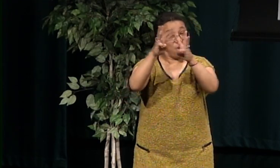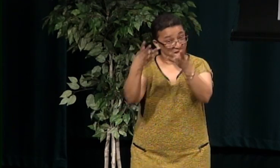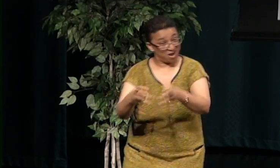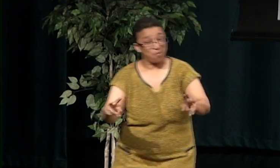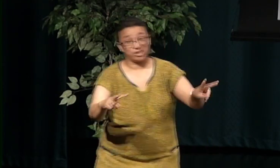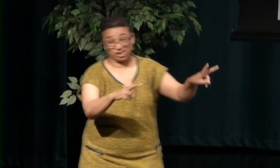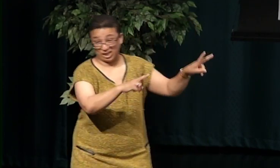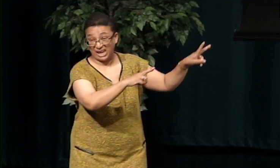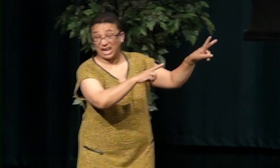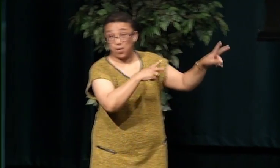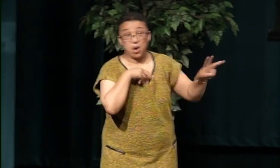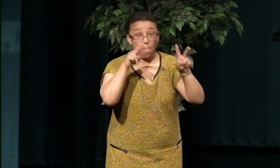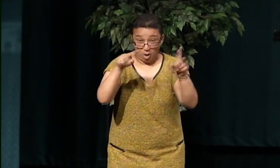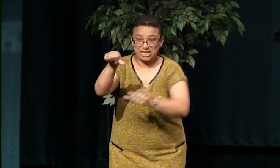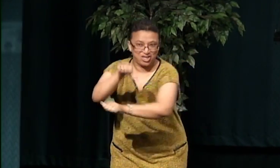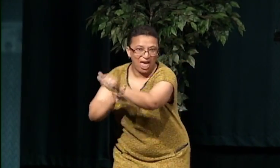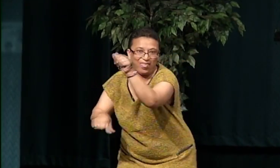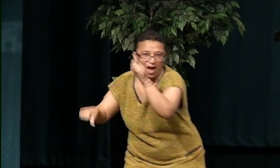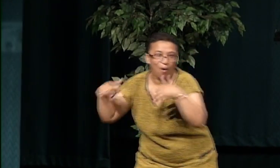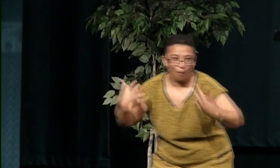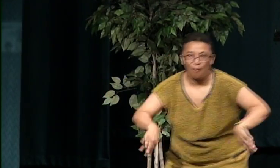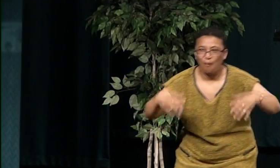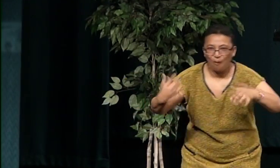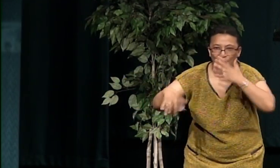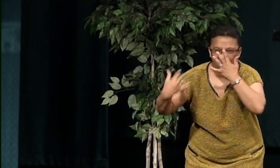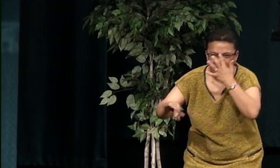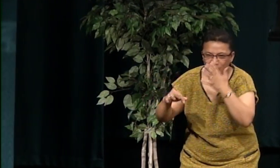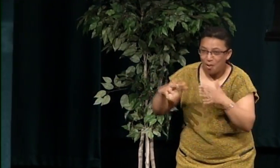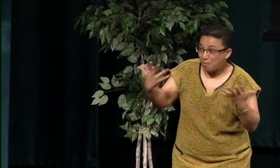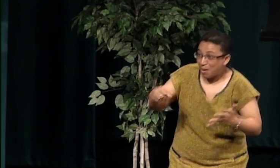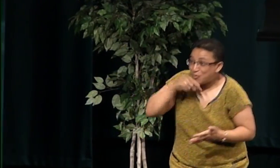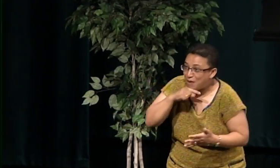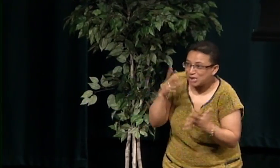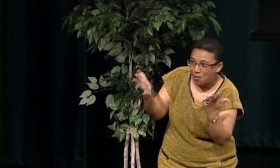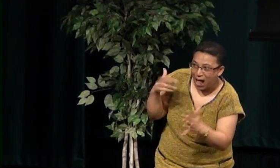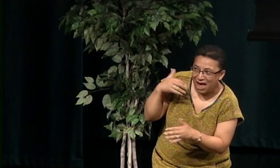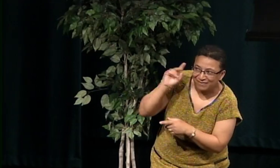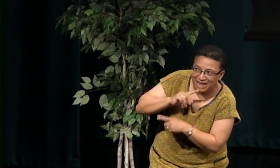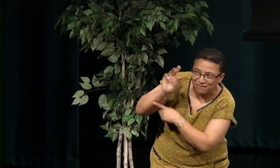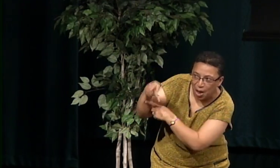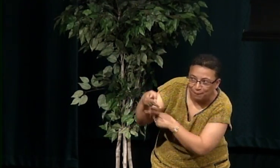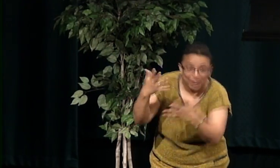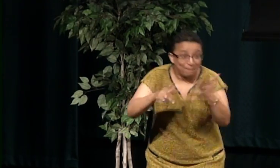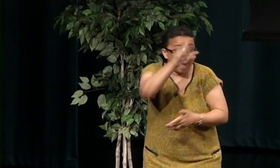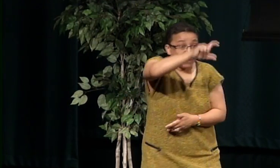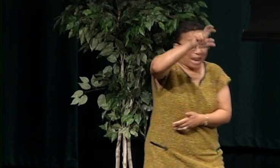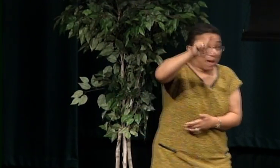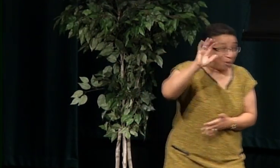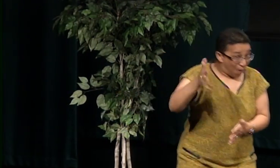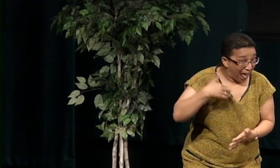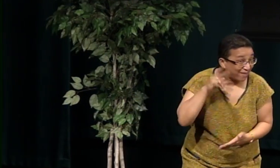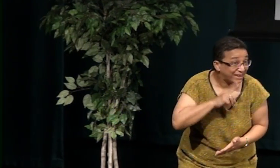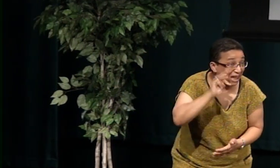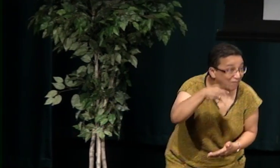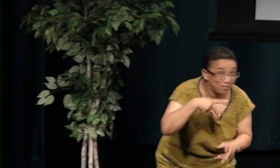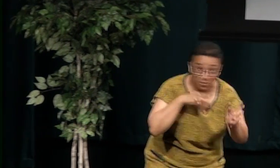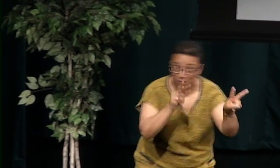I leave this question with you. The world is looking towards you and we're looking towards each other.